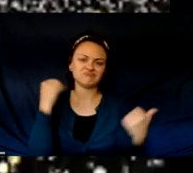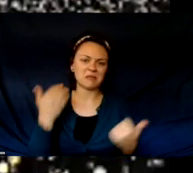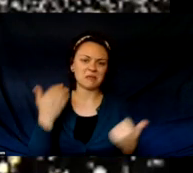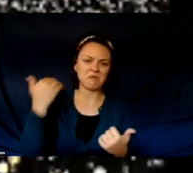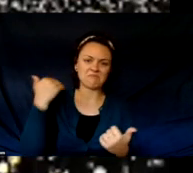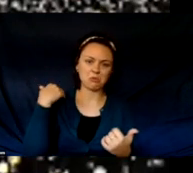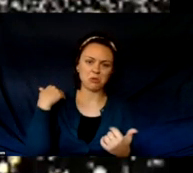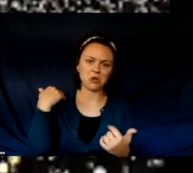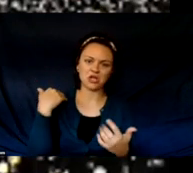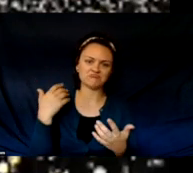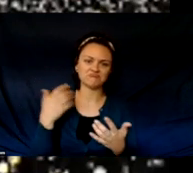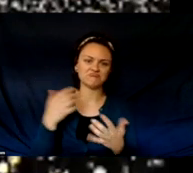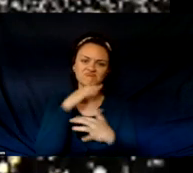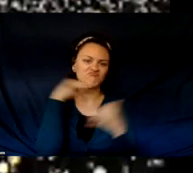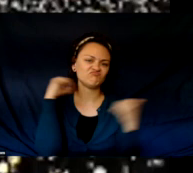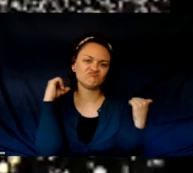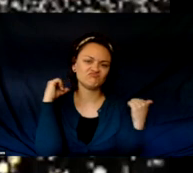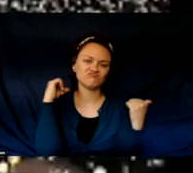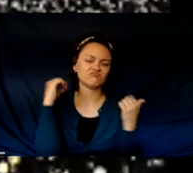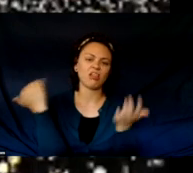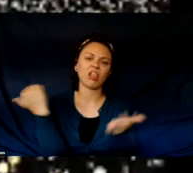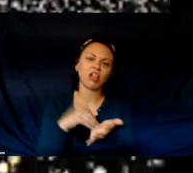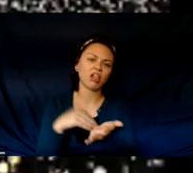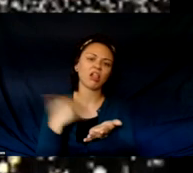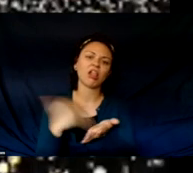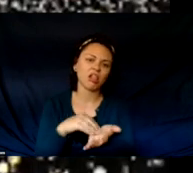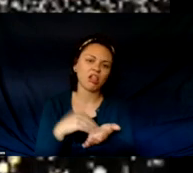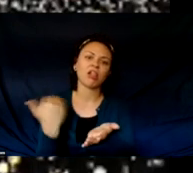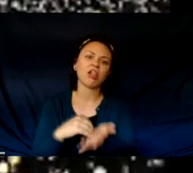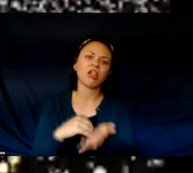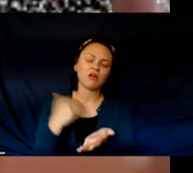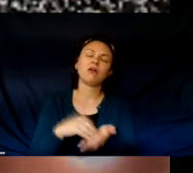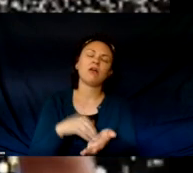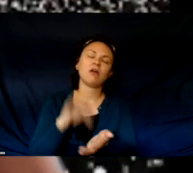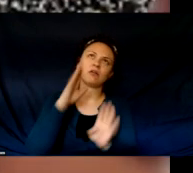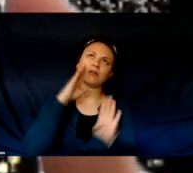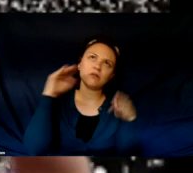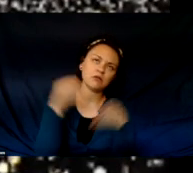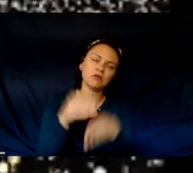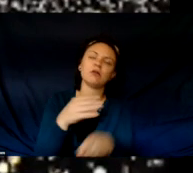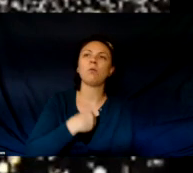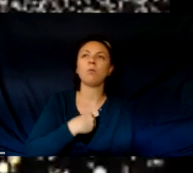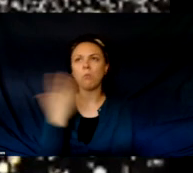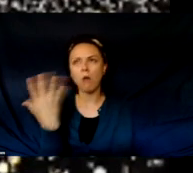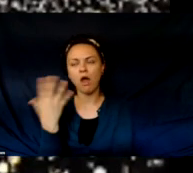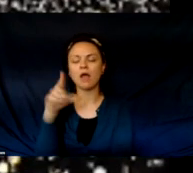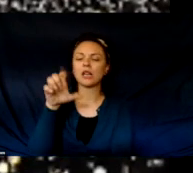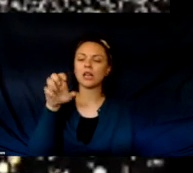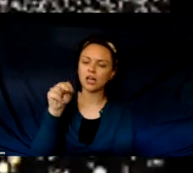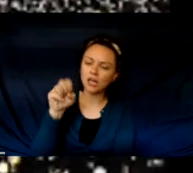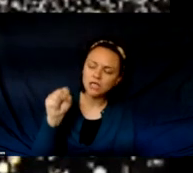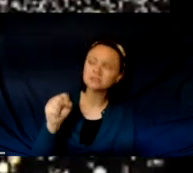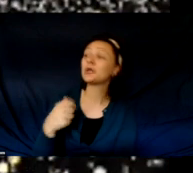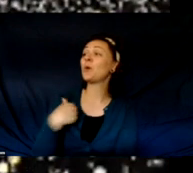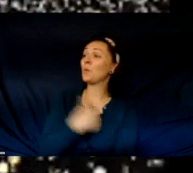that super hyper focused white lens, we want to bring you in and we want to hear from you.